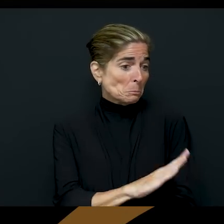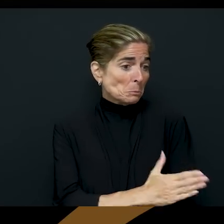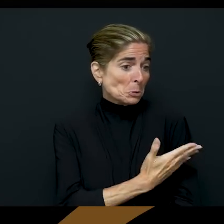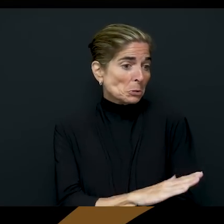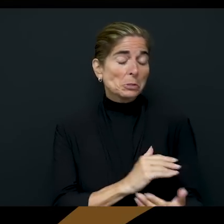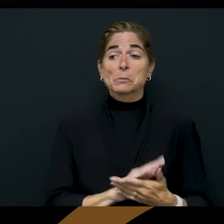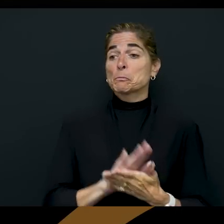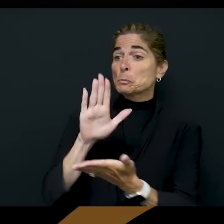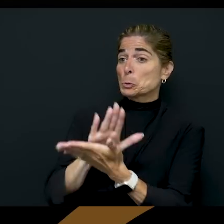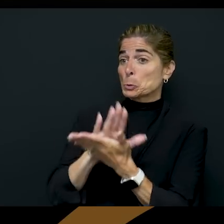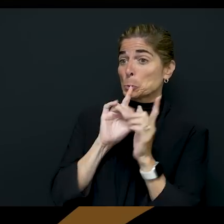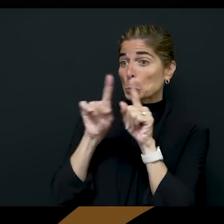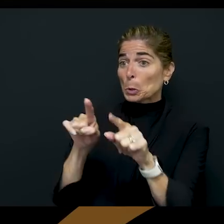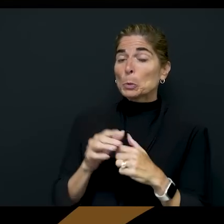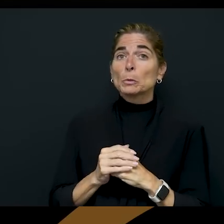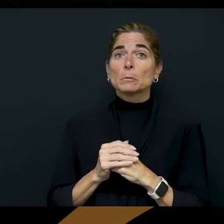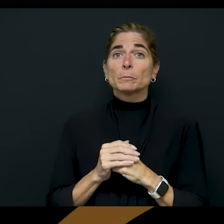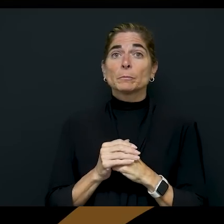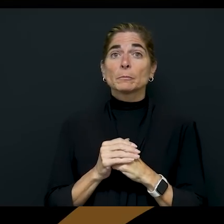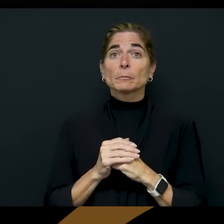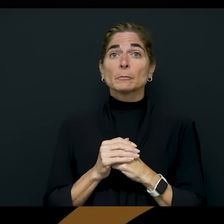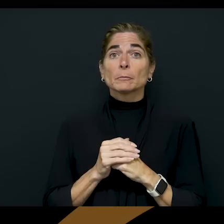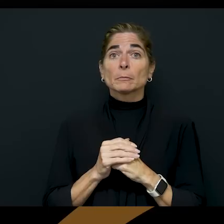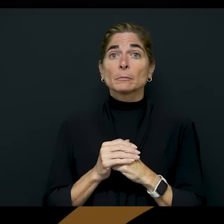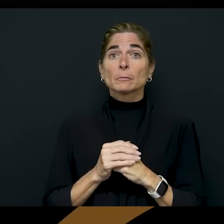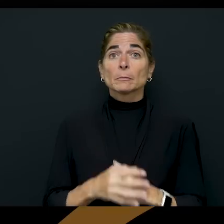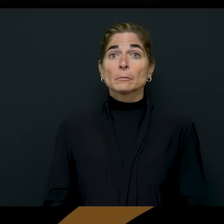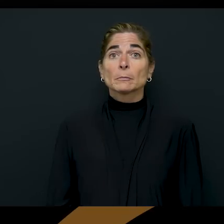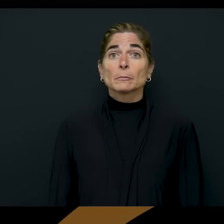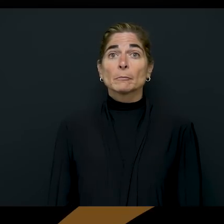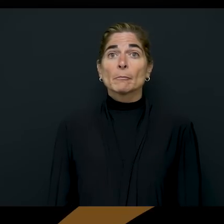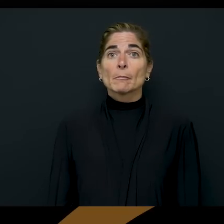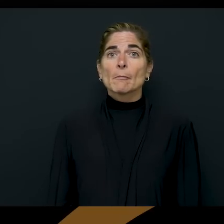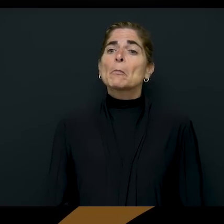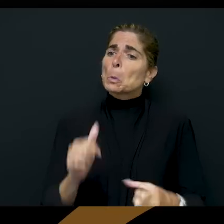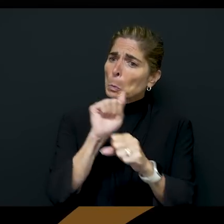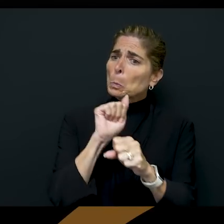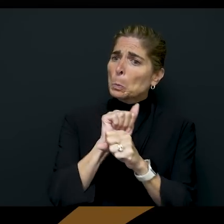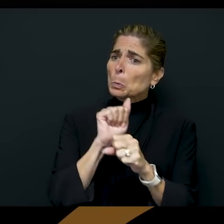we go to school, we go to work.